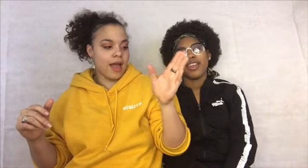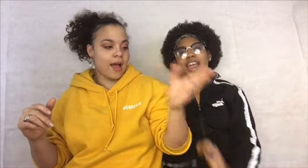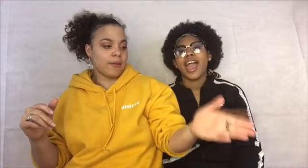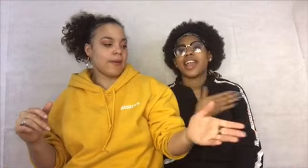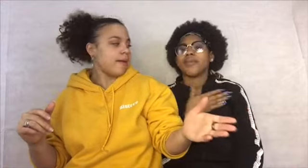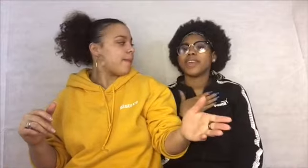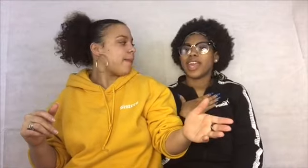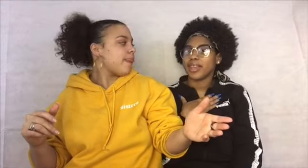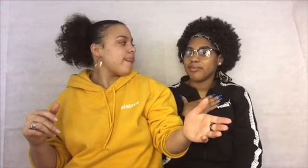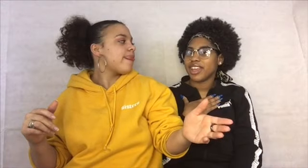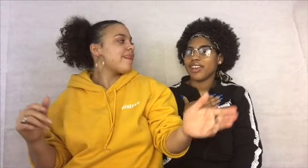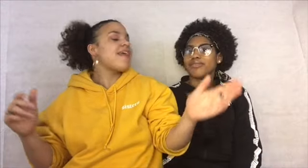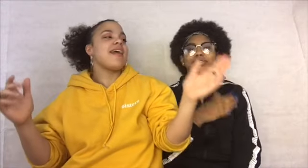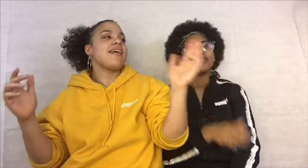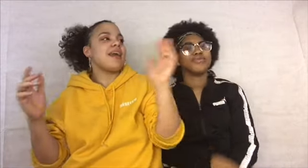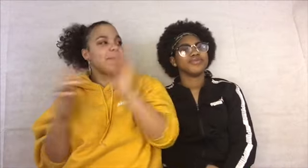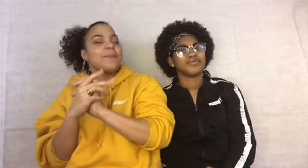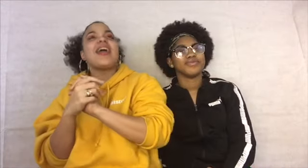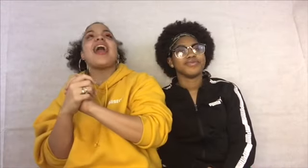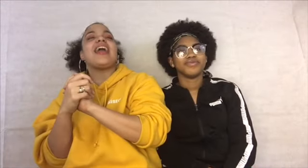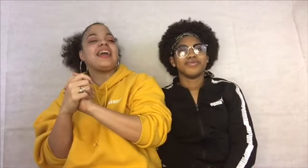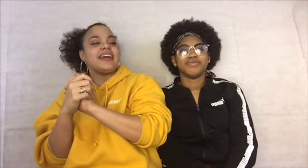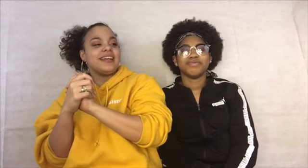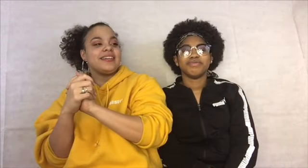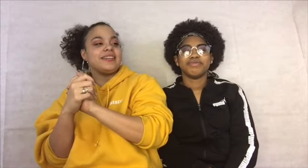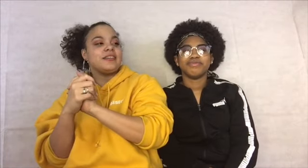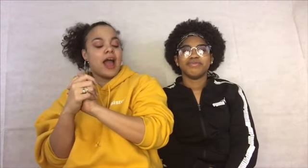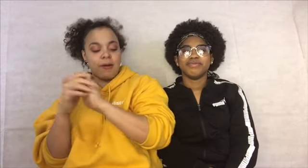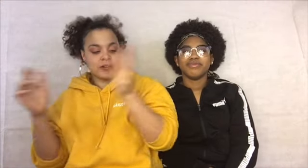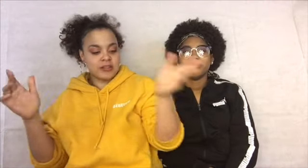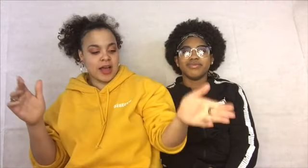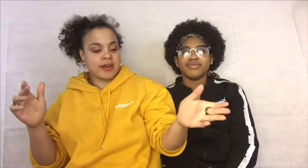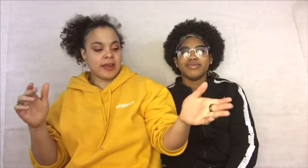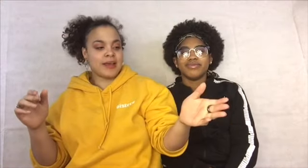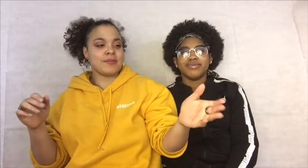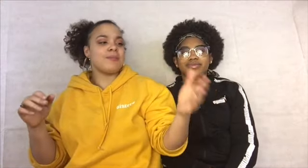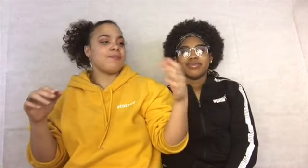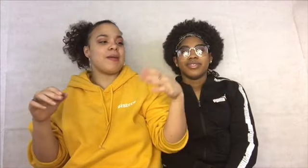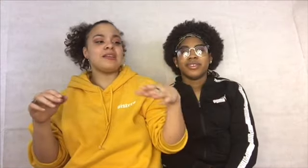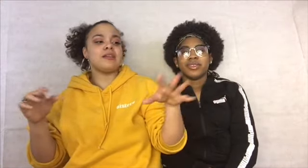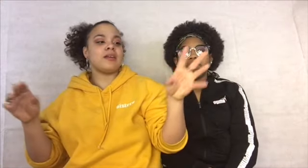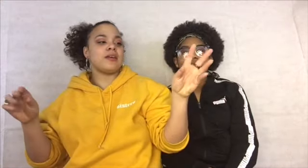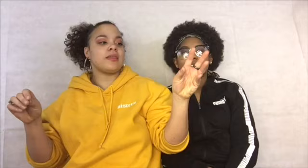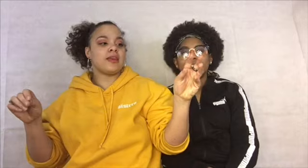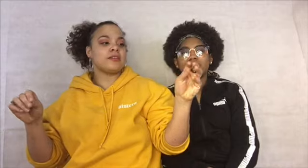how I became deaf yep and our sign names basically things